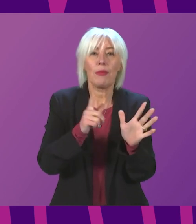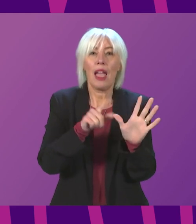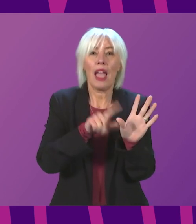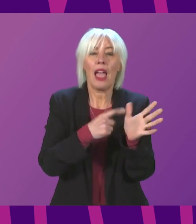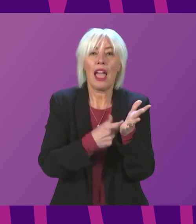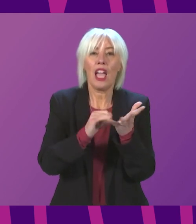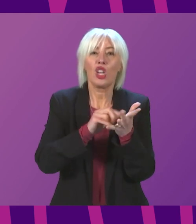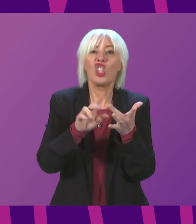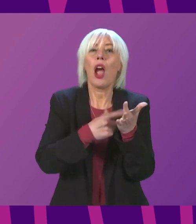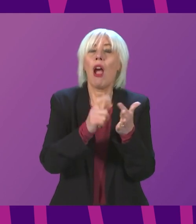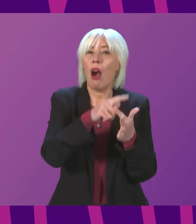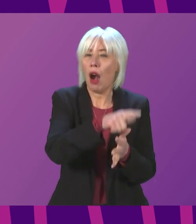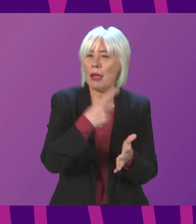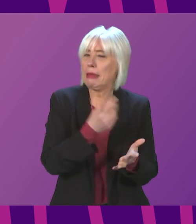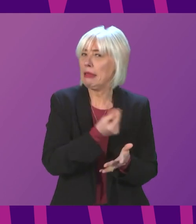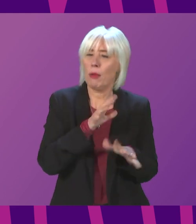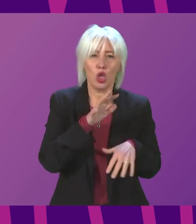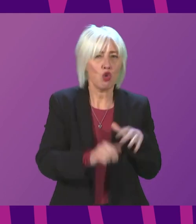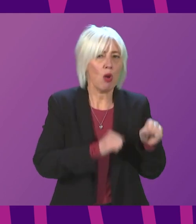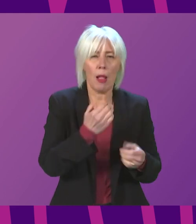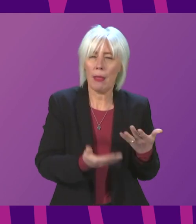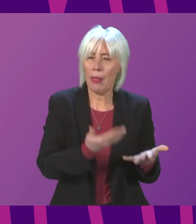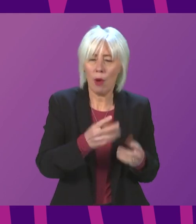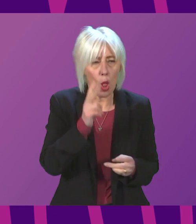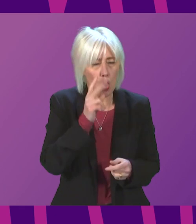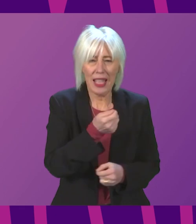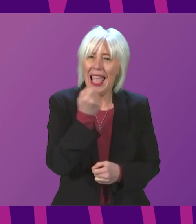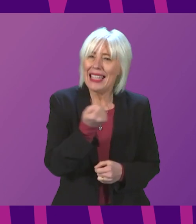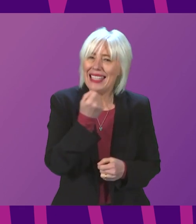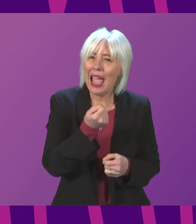struggling and looking at a range of temporary alternatives while recruitment is on-going